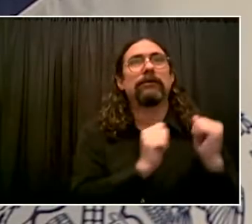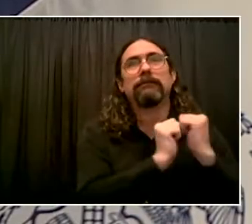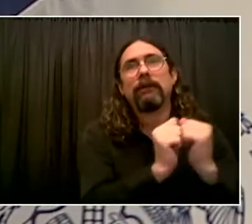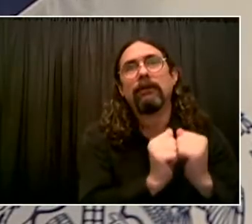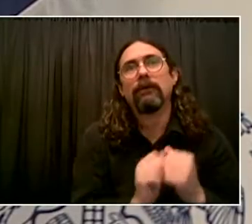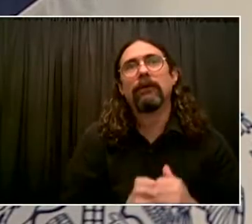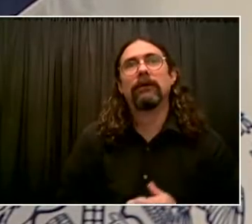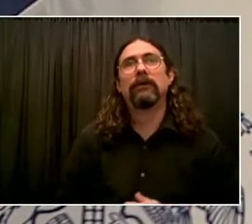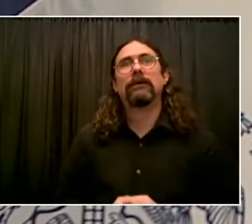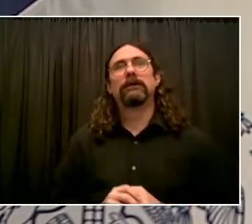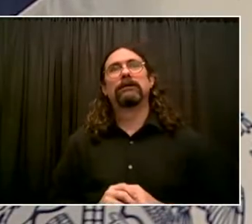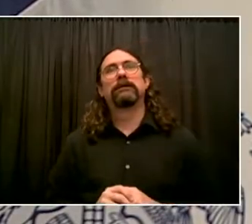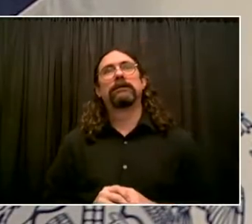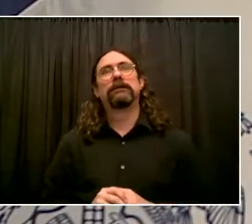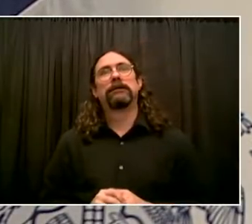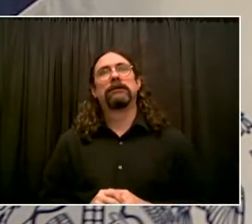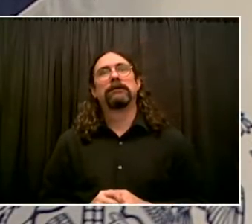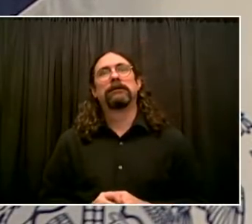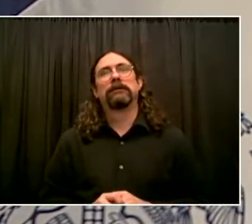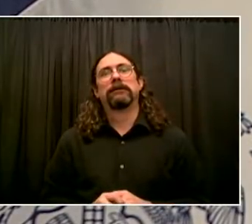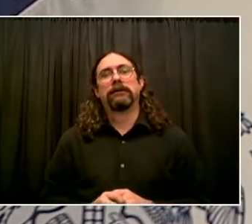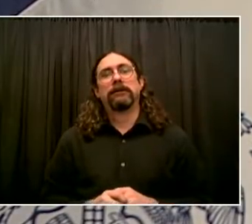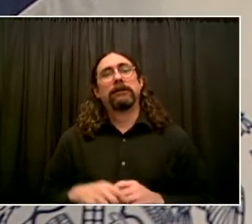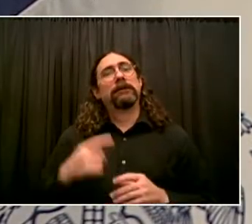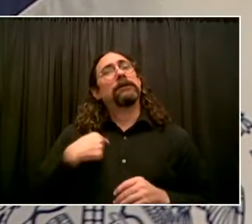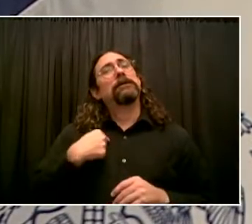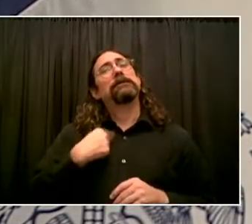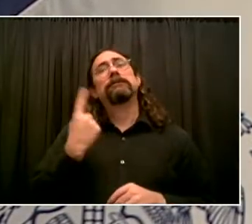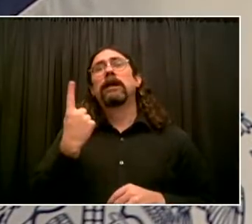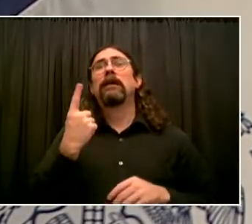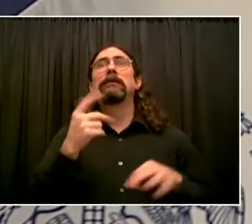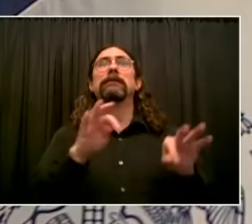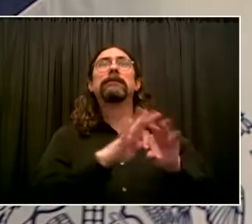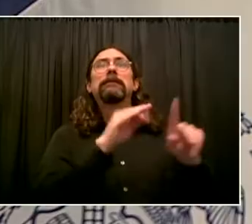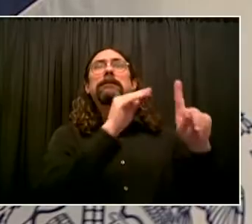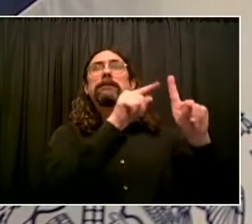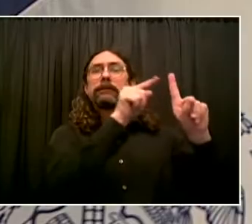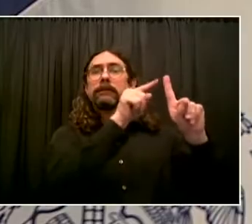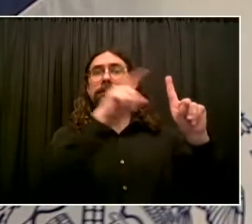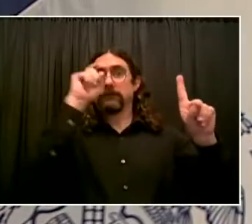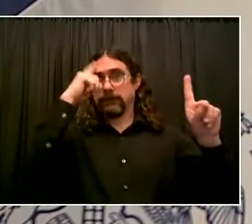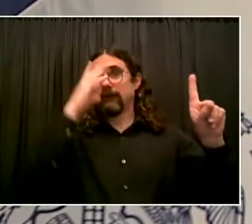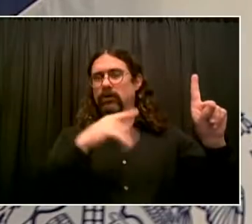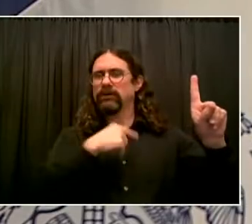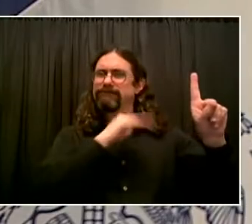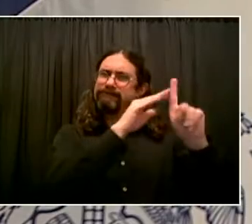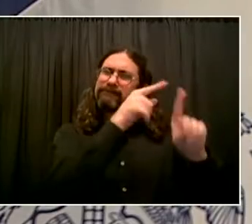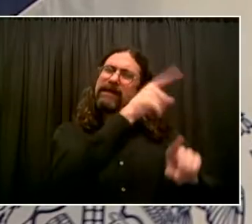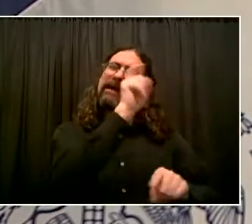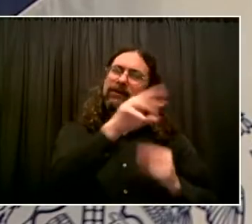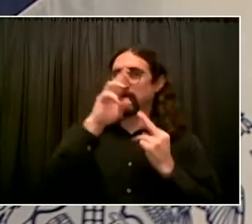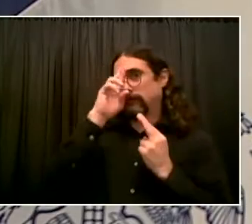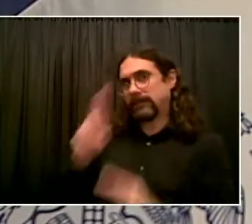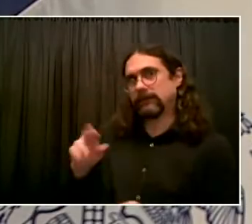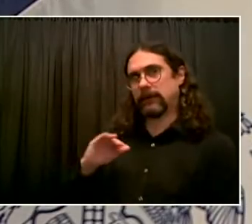THERE FIRST. WE PROVED THAT THE MANDATES COULD WORK. I THINK THAT THE GOVERNOR DOES CAREE DEY PL